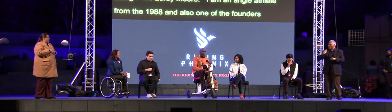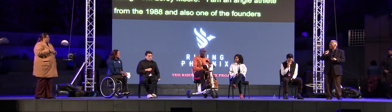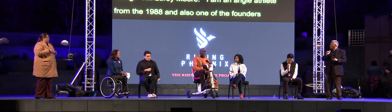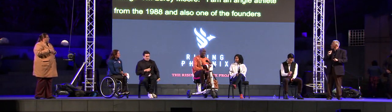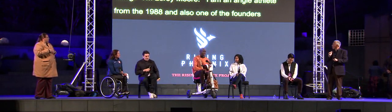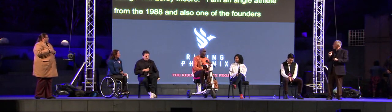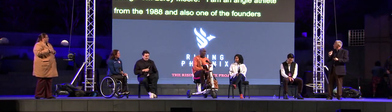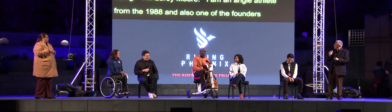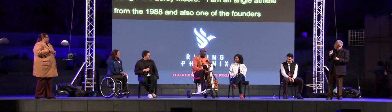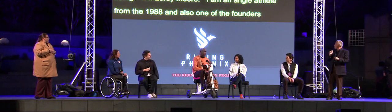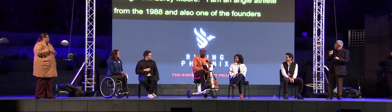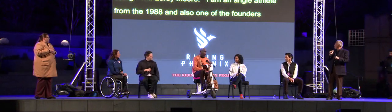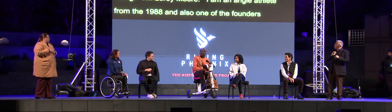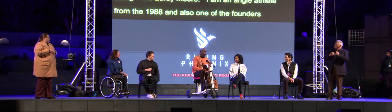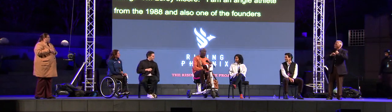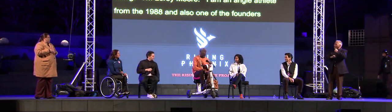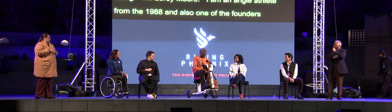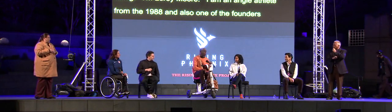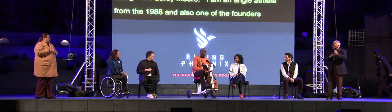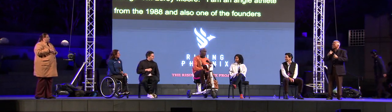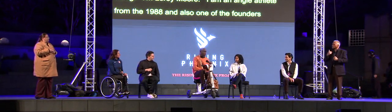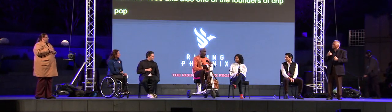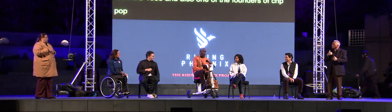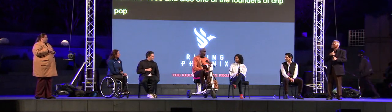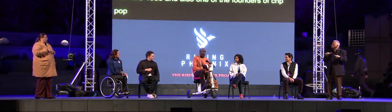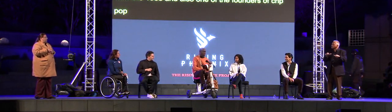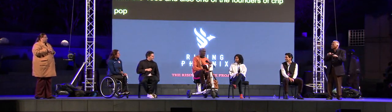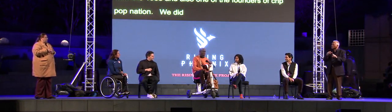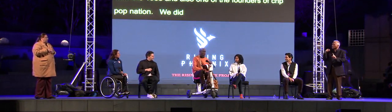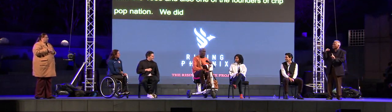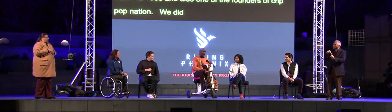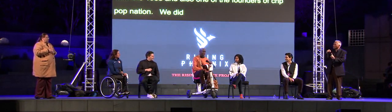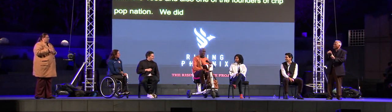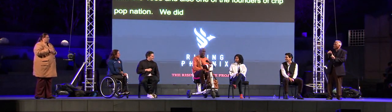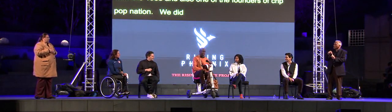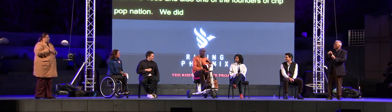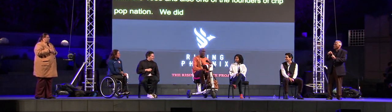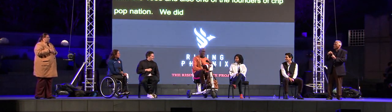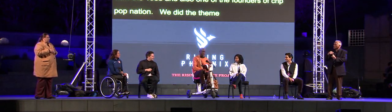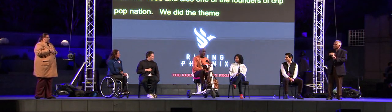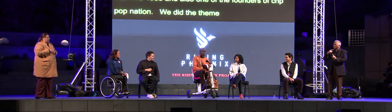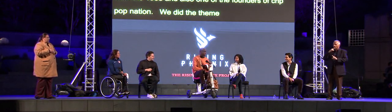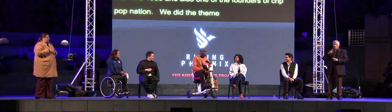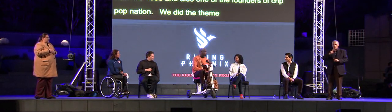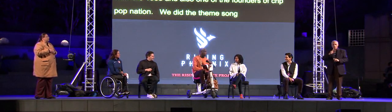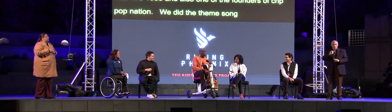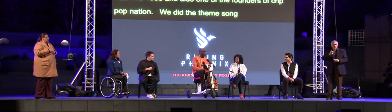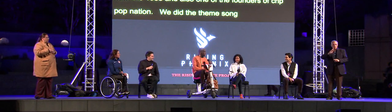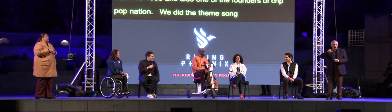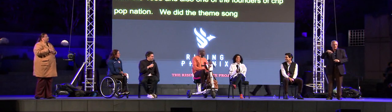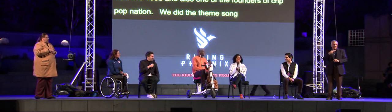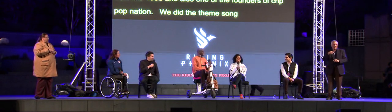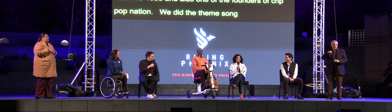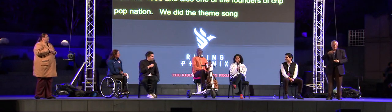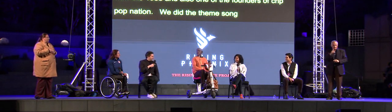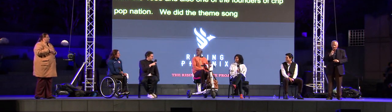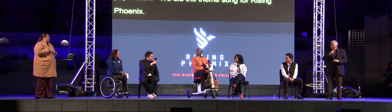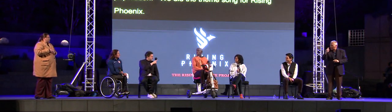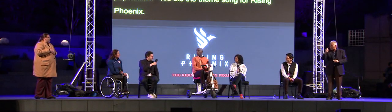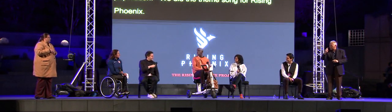We did the theme song for Rising Phoenix. Emmy award winning.